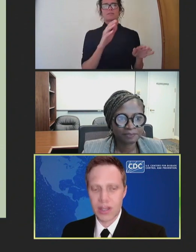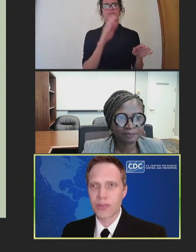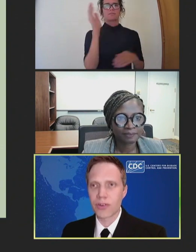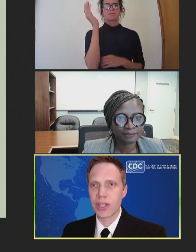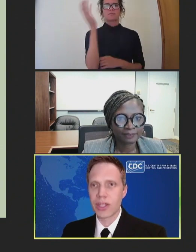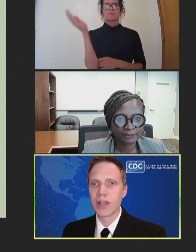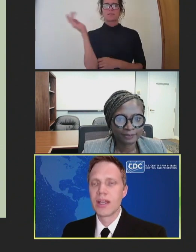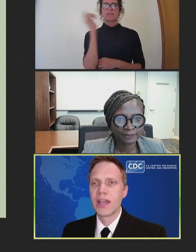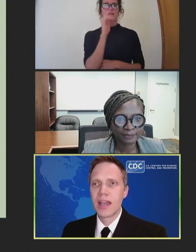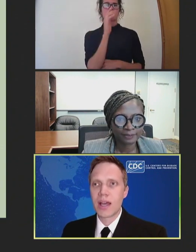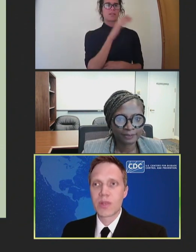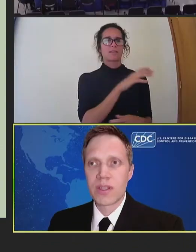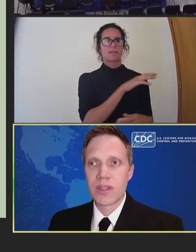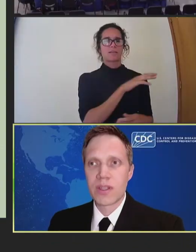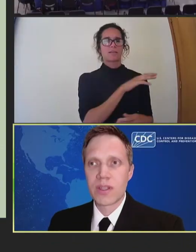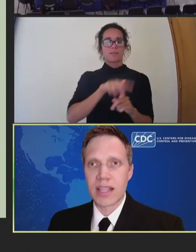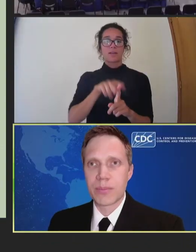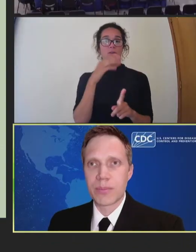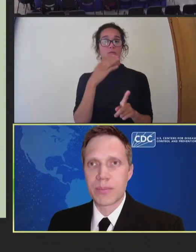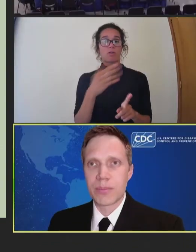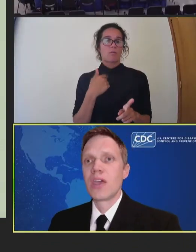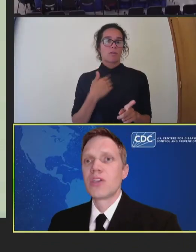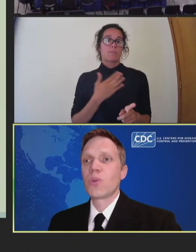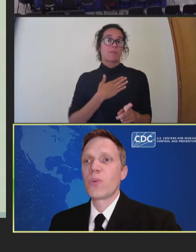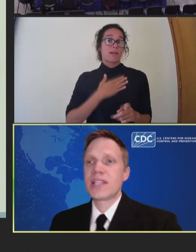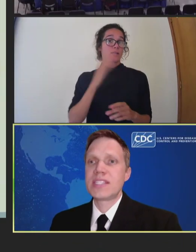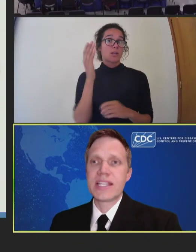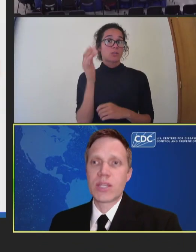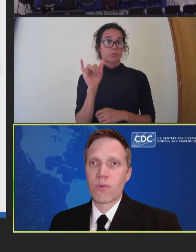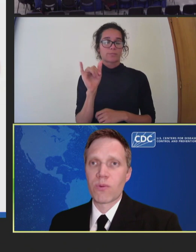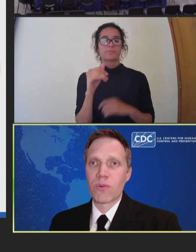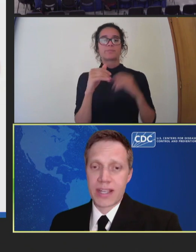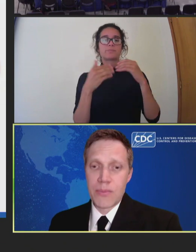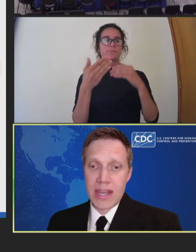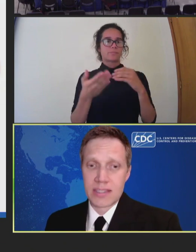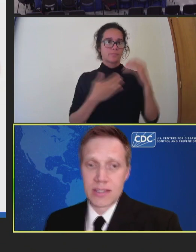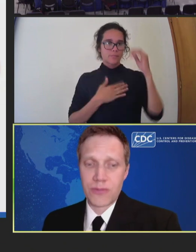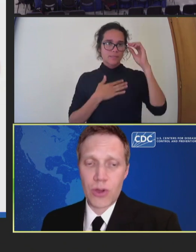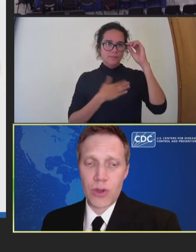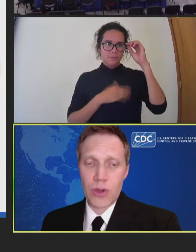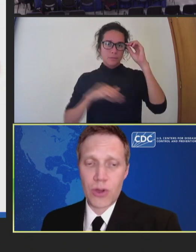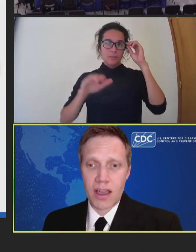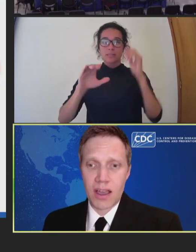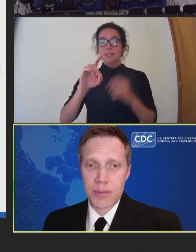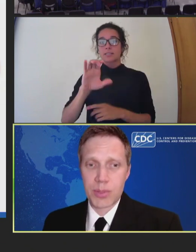cover here. The next slide, please. So, at CDC, we're very committed to focusing on preparing